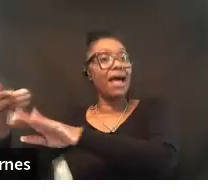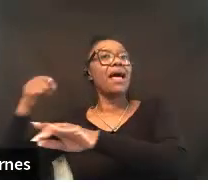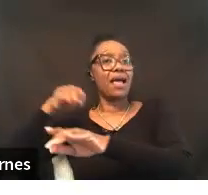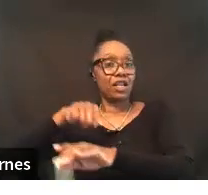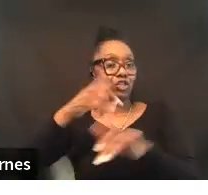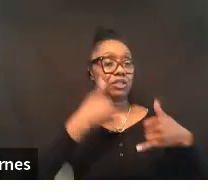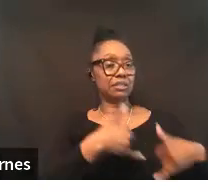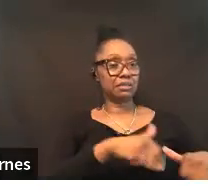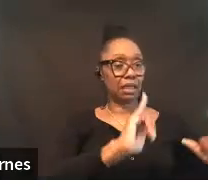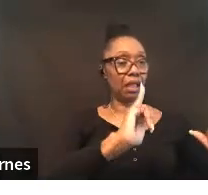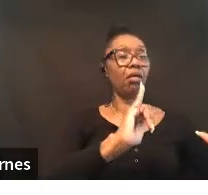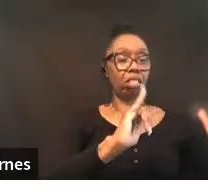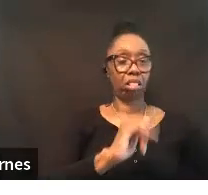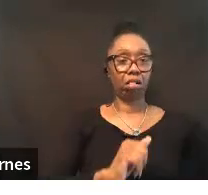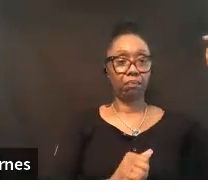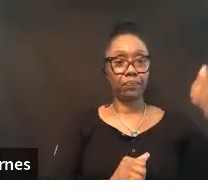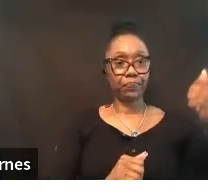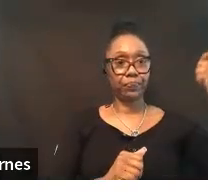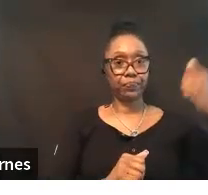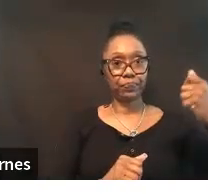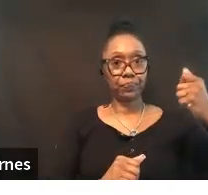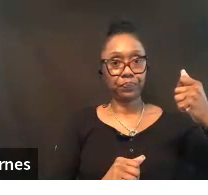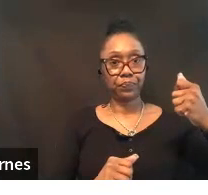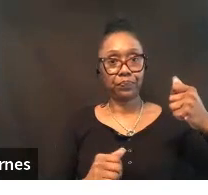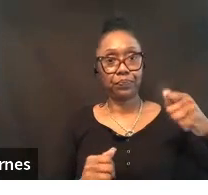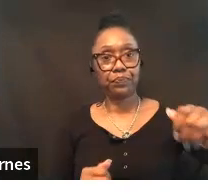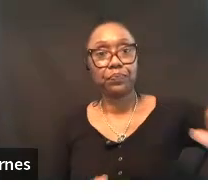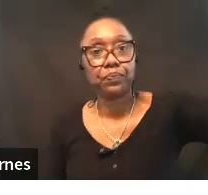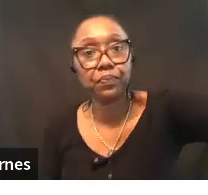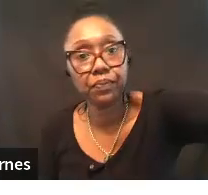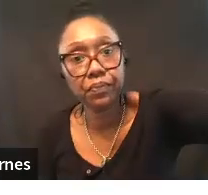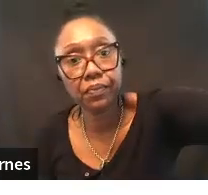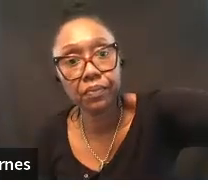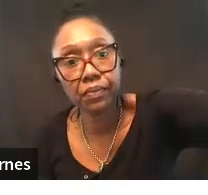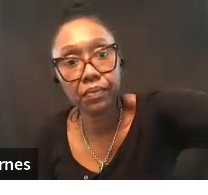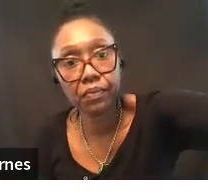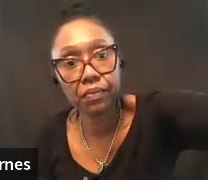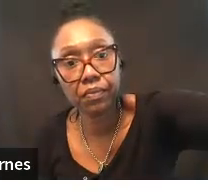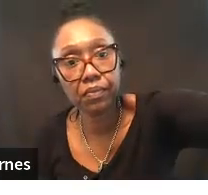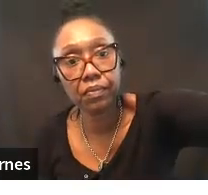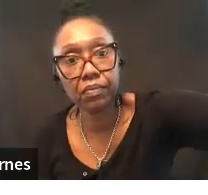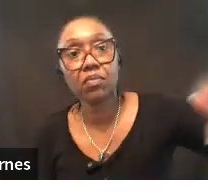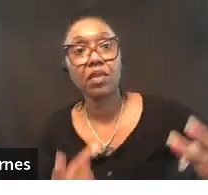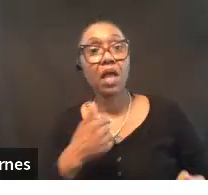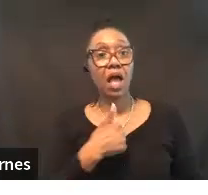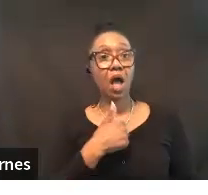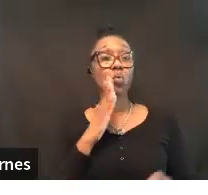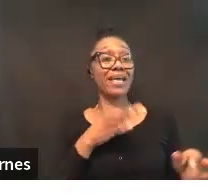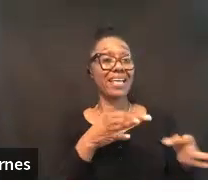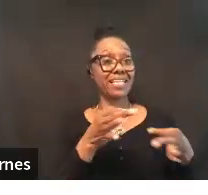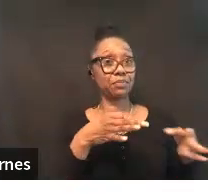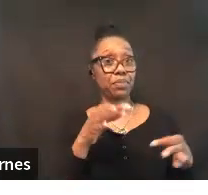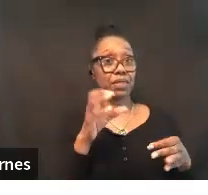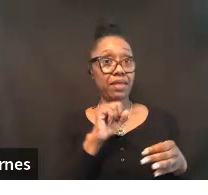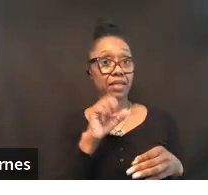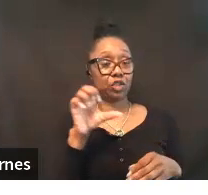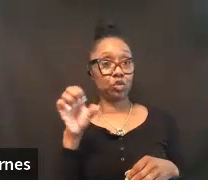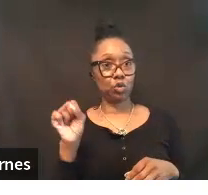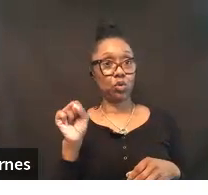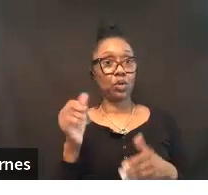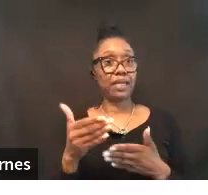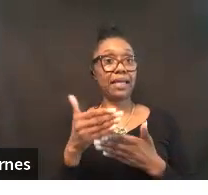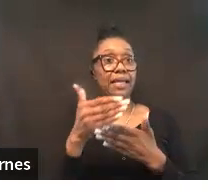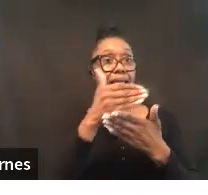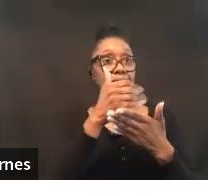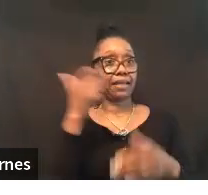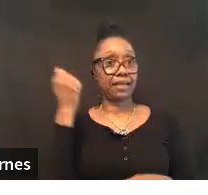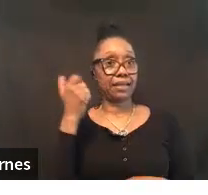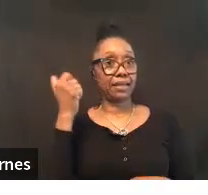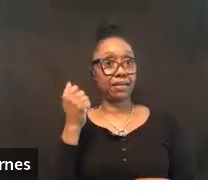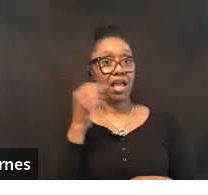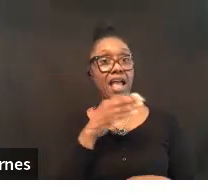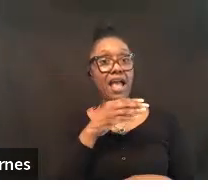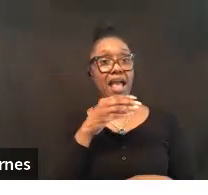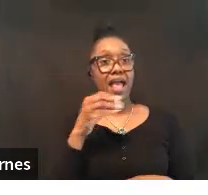Let me begin by saying I'll discuss something about security income and My cool position, Rose will discuss more about the SSDI program.